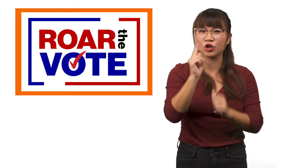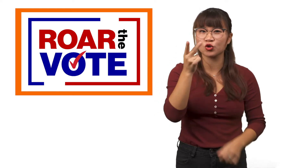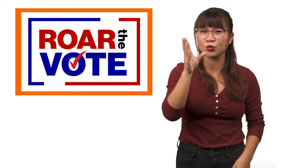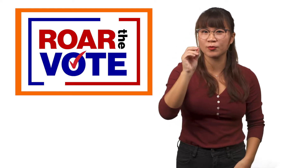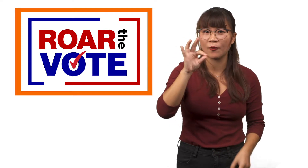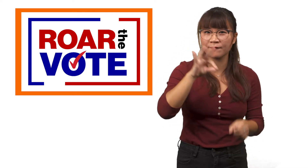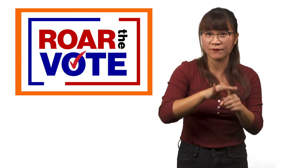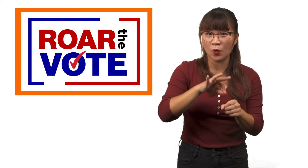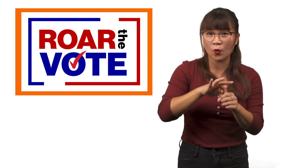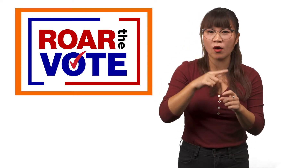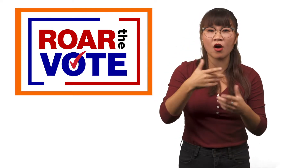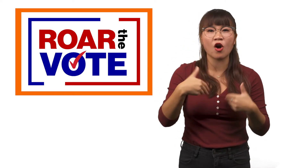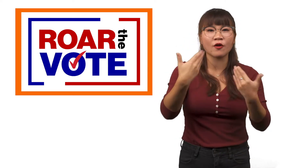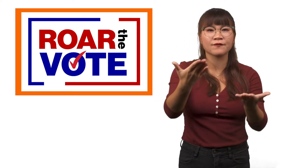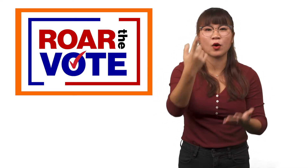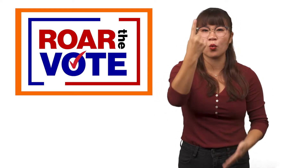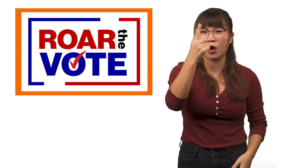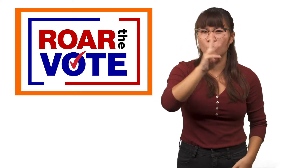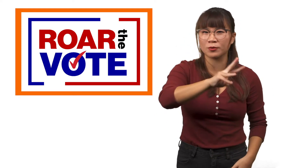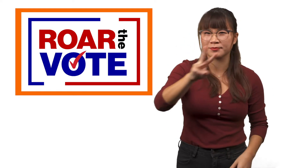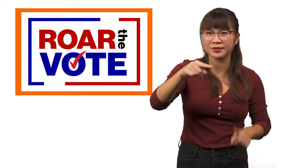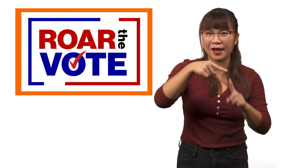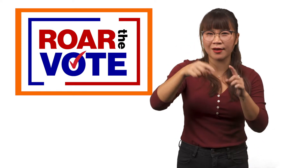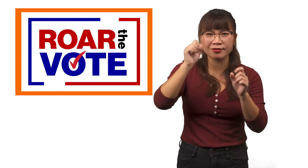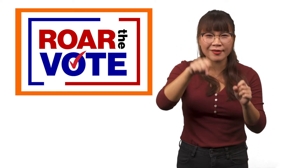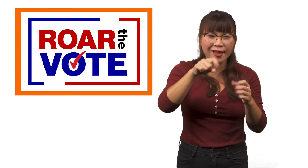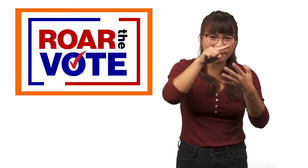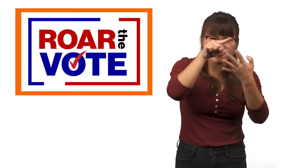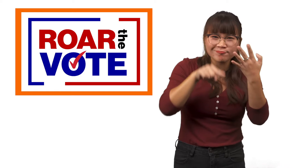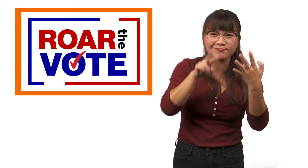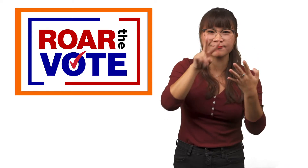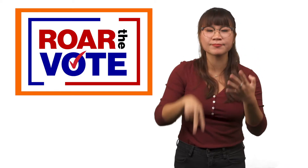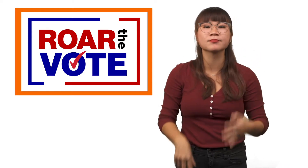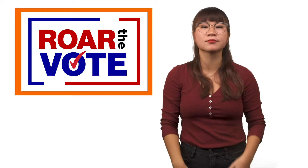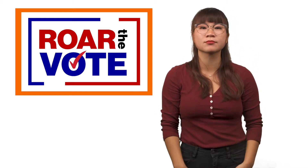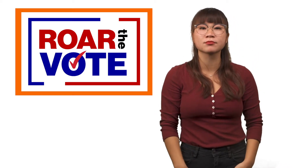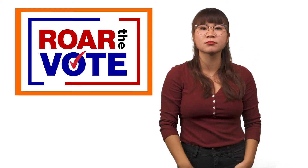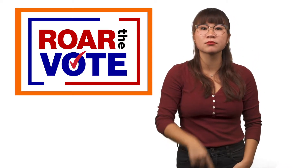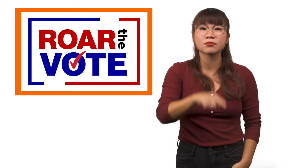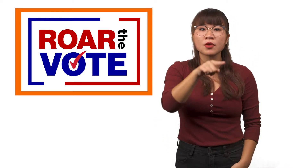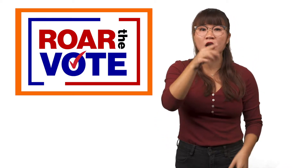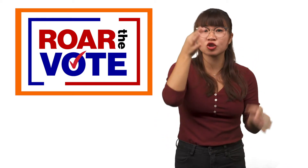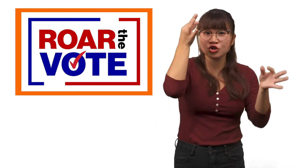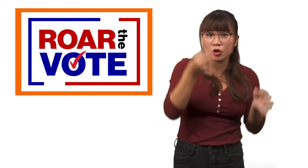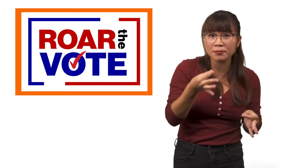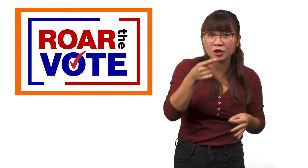RIT will partner with TurboVote to offer a website to: